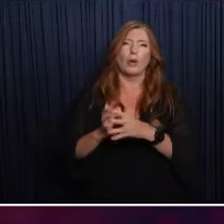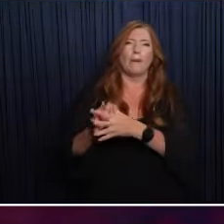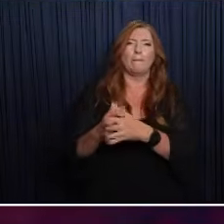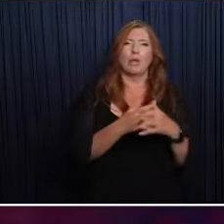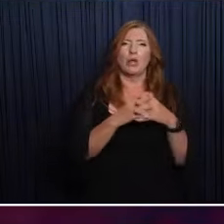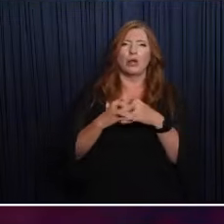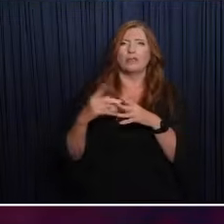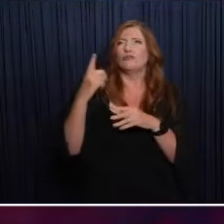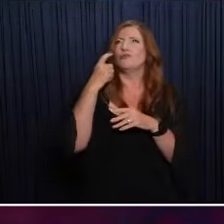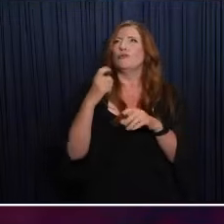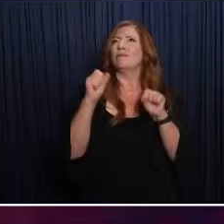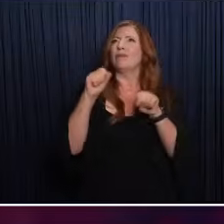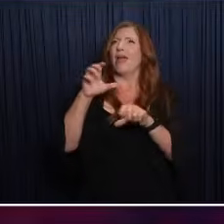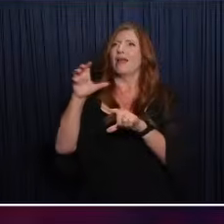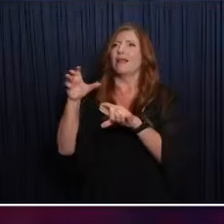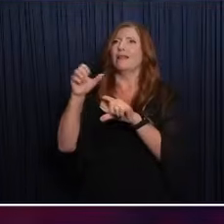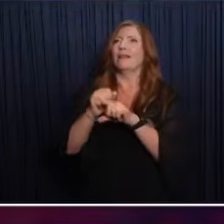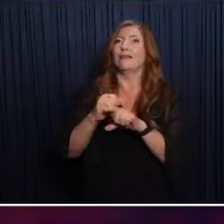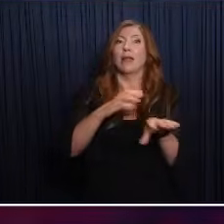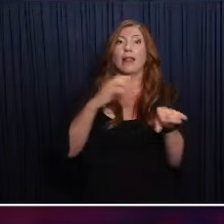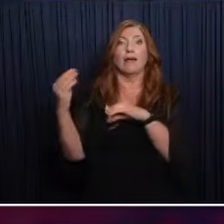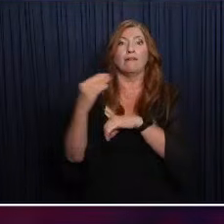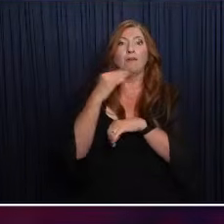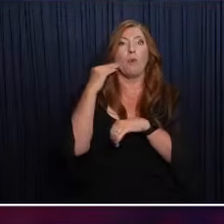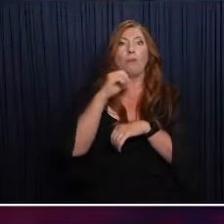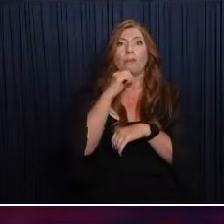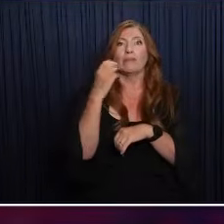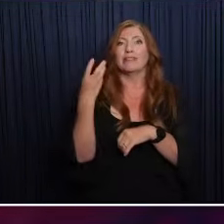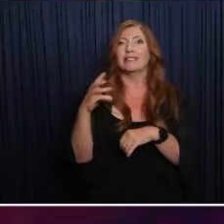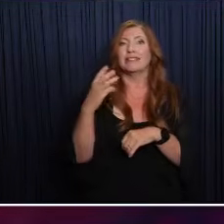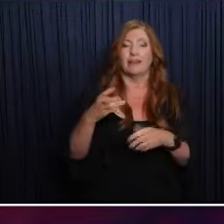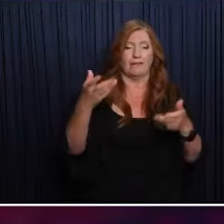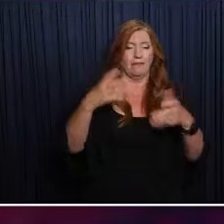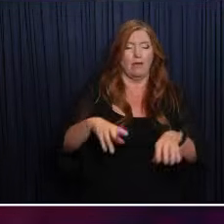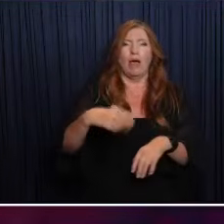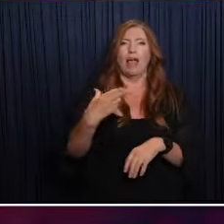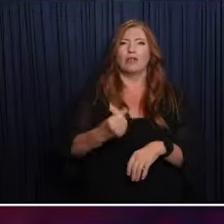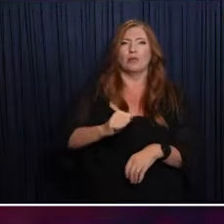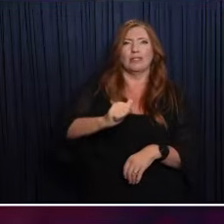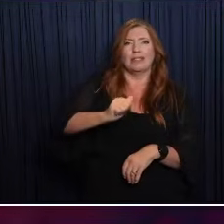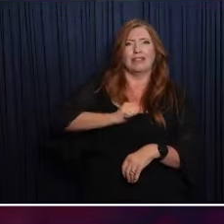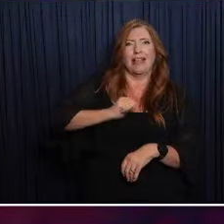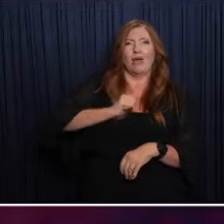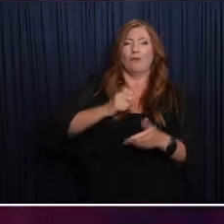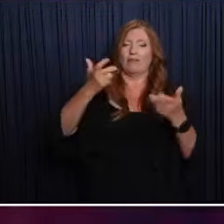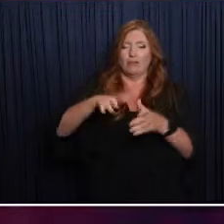YOU I'M AN EXAMPLE THROUGH HARD WORK THE AMERICAN DREAM IS STILL ATTAINABLE.